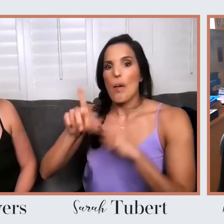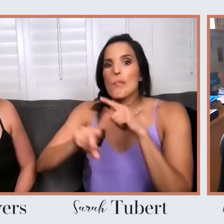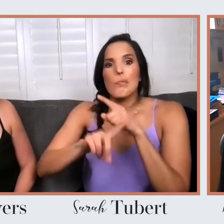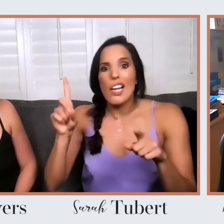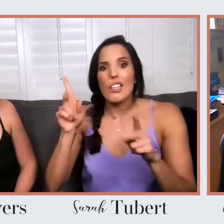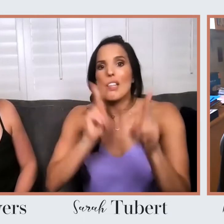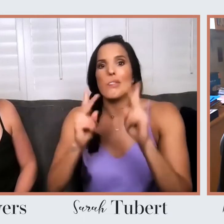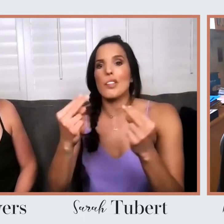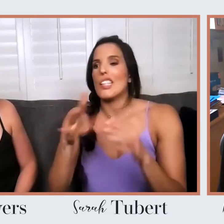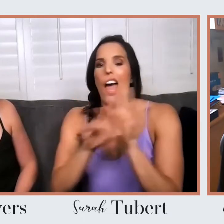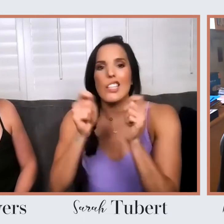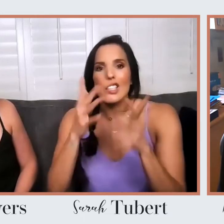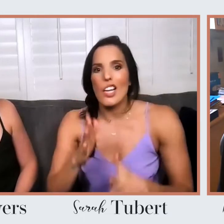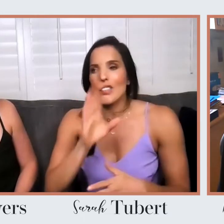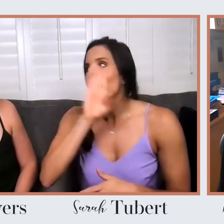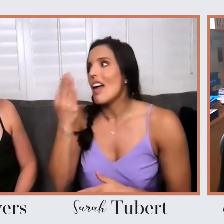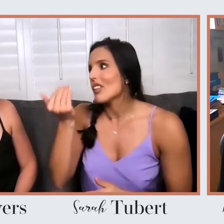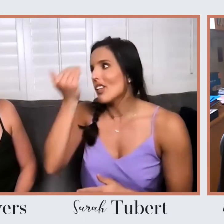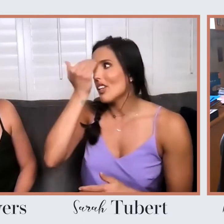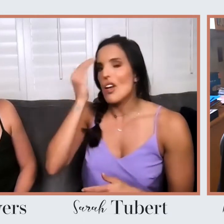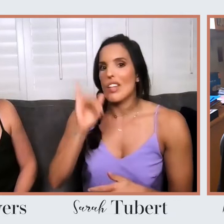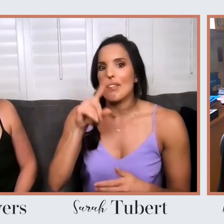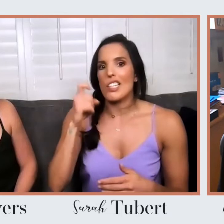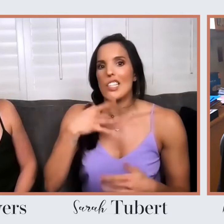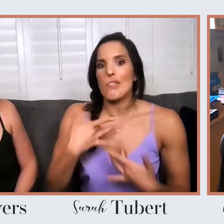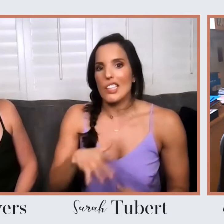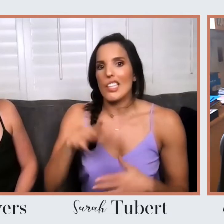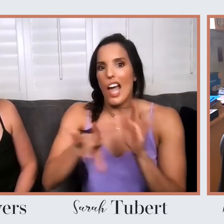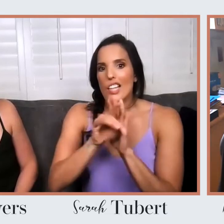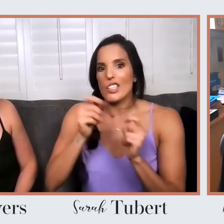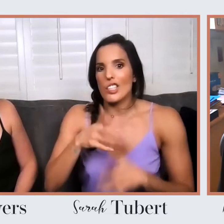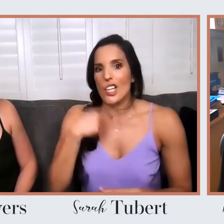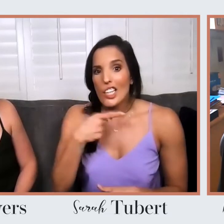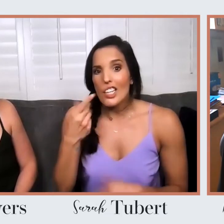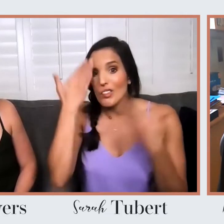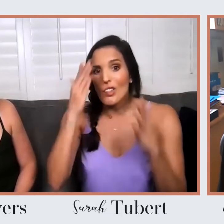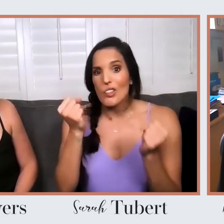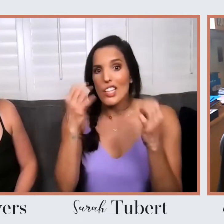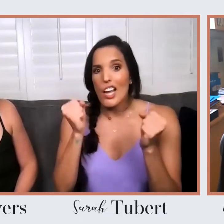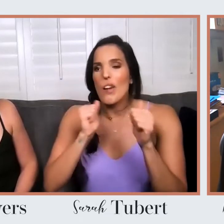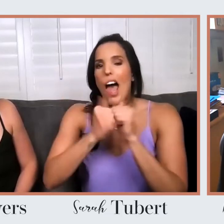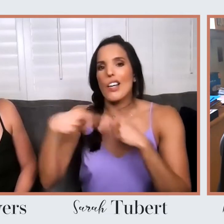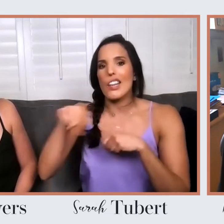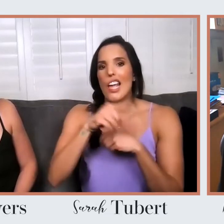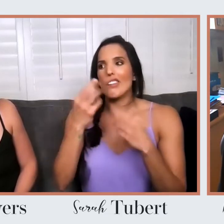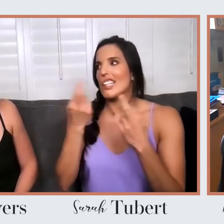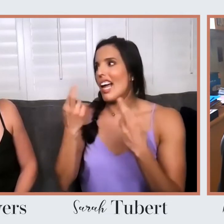in ASL, but the people, the casting directors will never know that because typically the casting directors are hearing who don't know sign so how can they realize